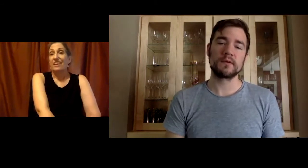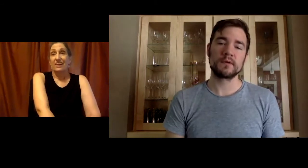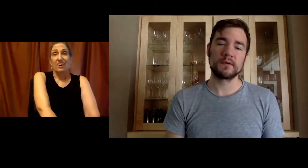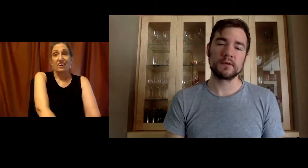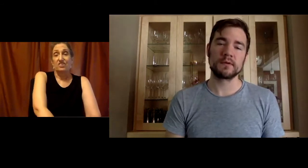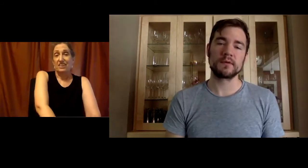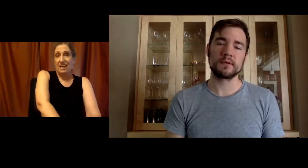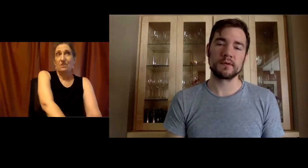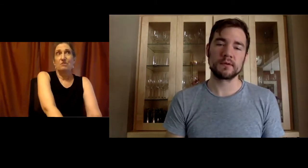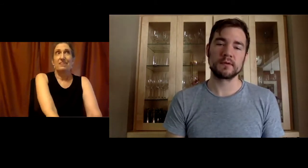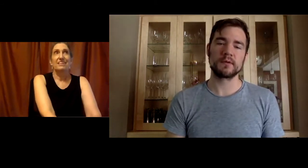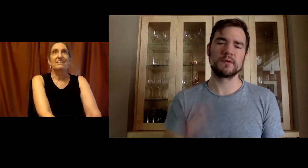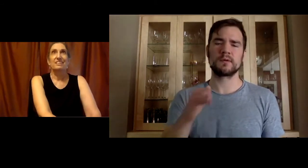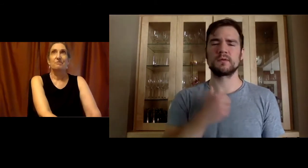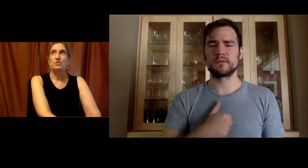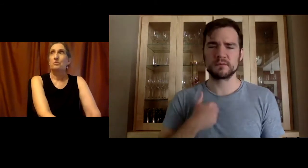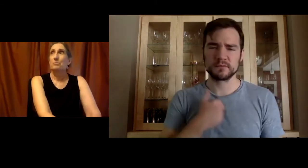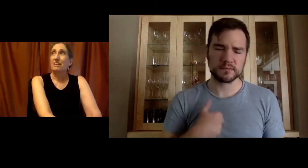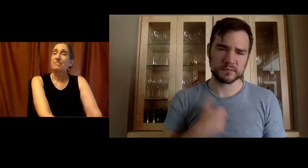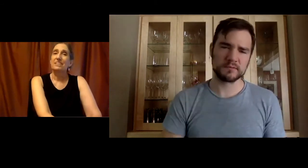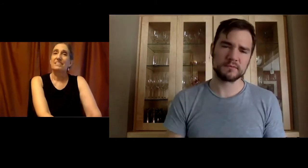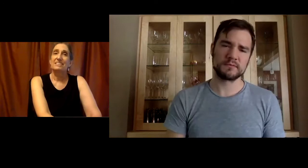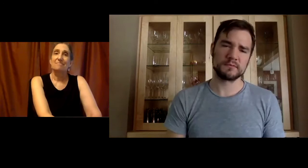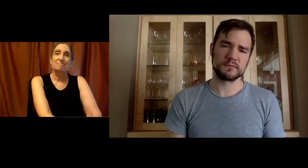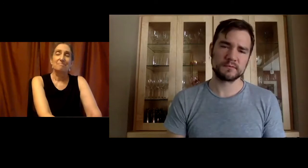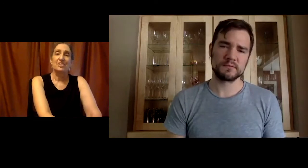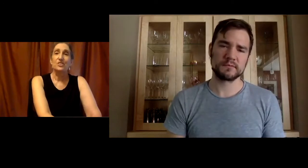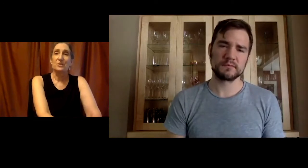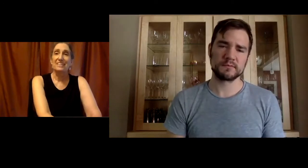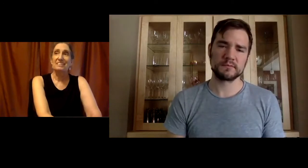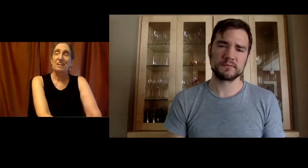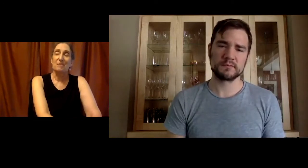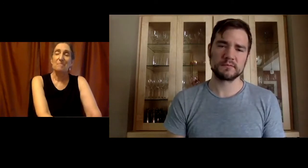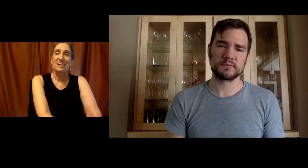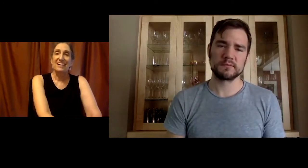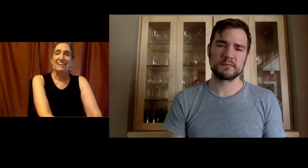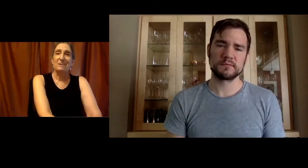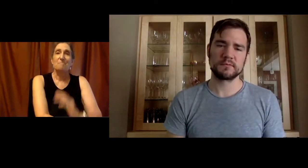They are shut down, they did a virtual benefits. They're doing some,